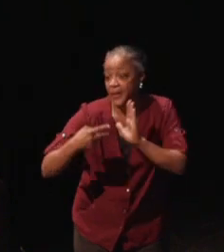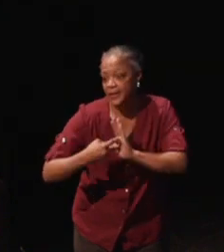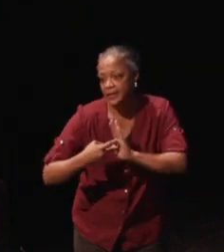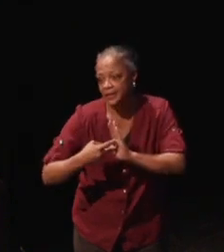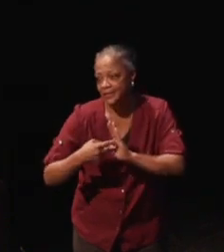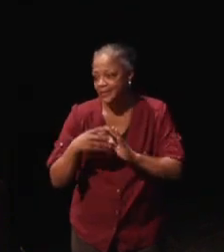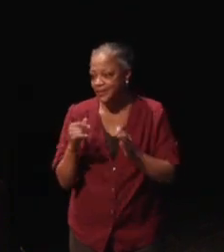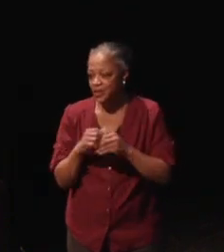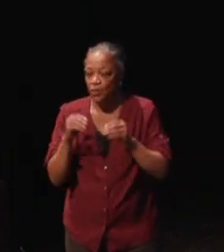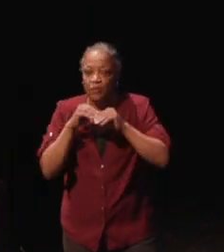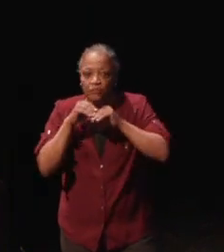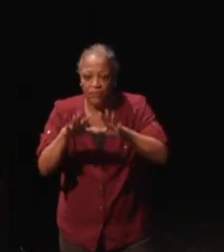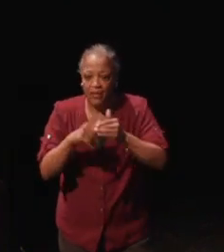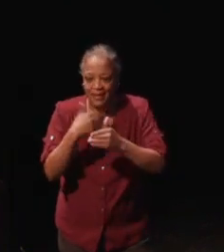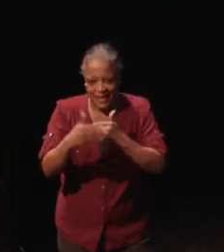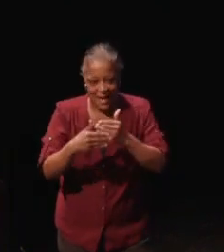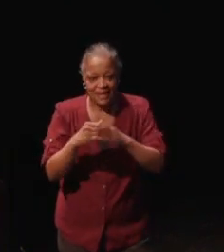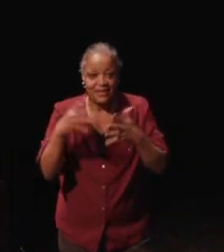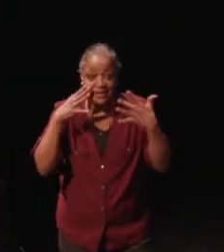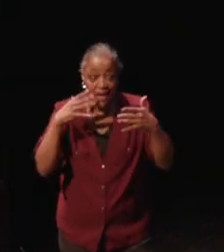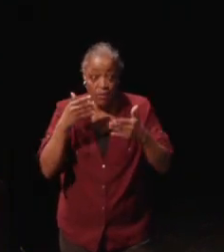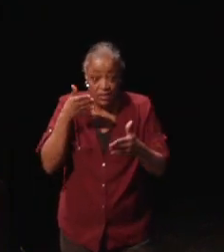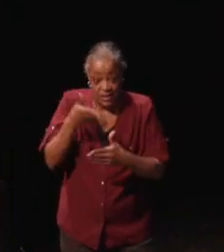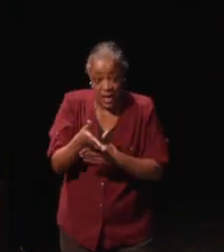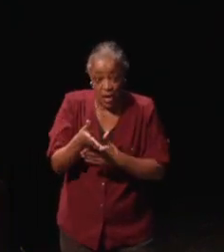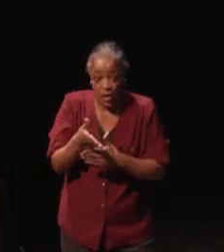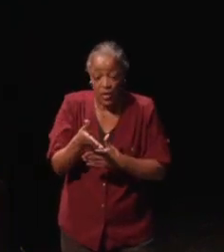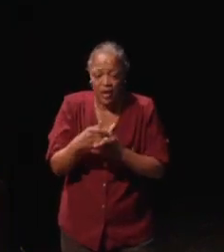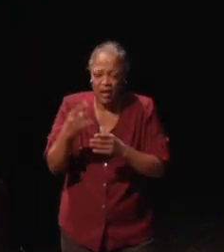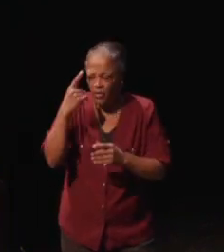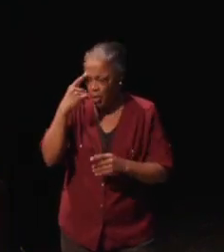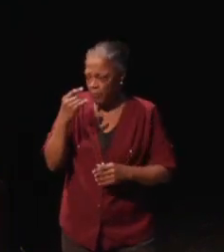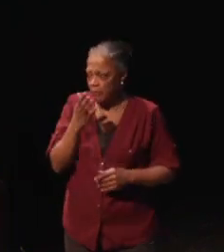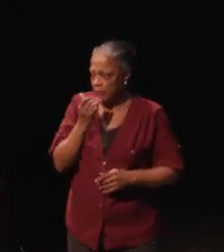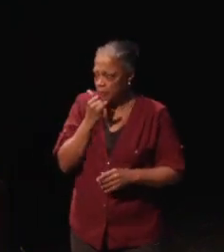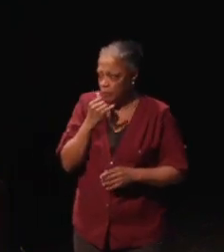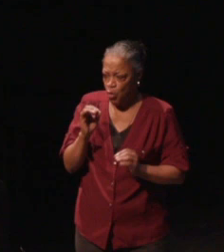So we released the next version the sound was in, and I thought no one would understand it.